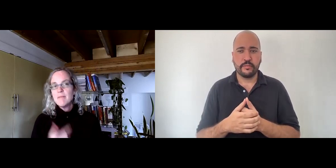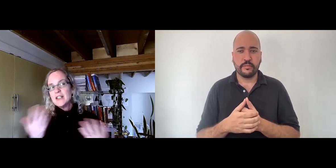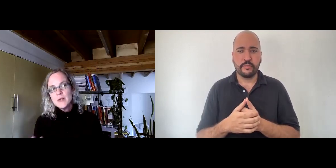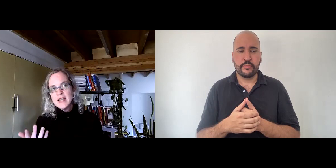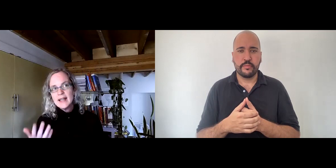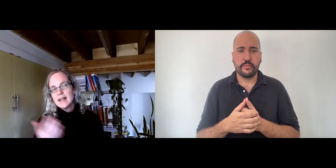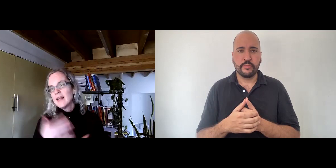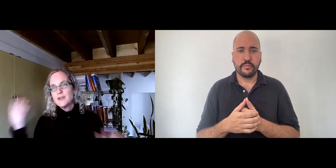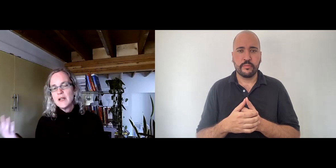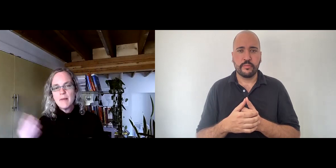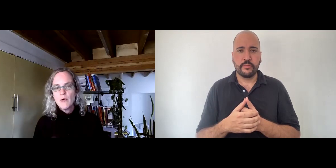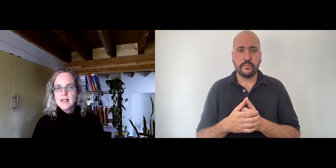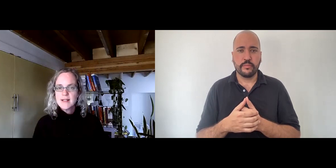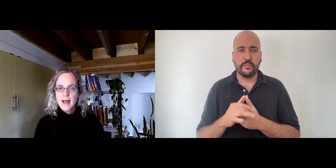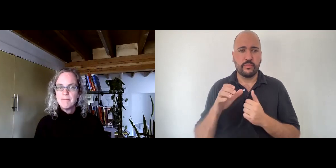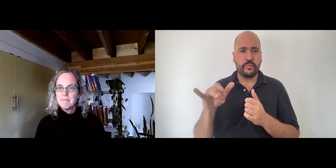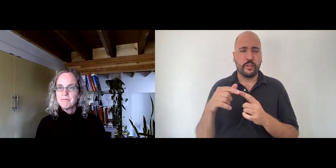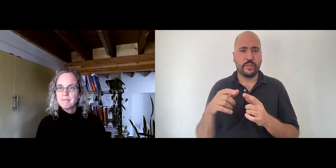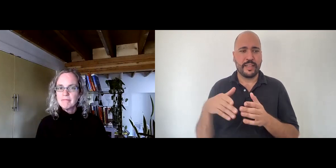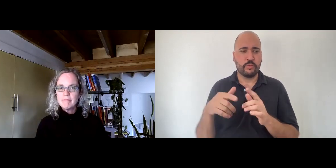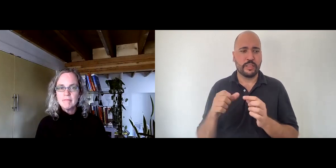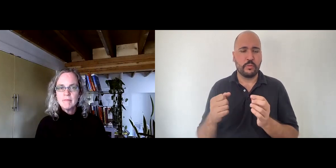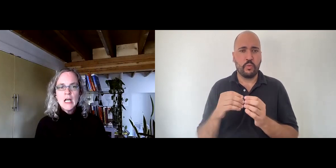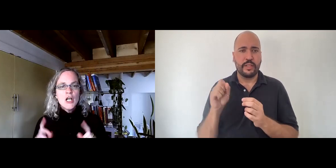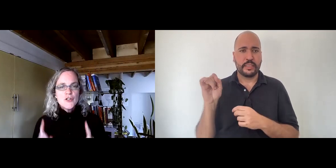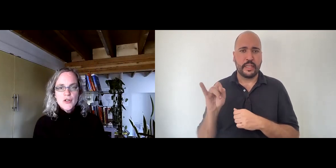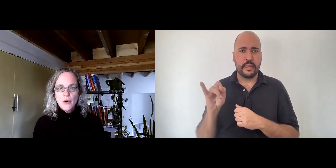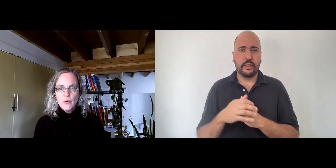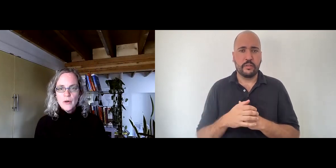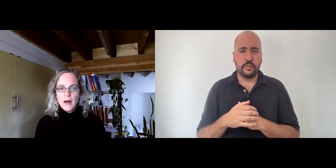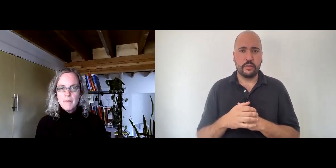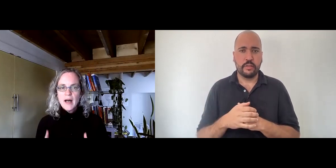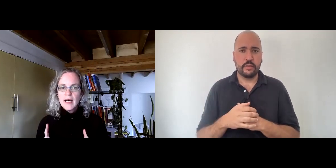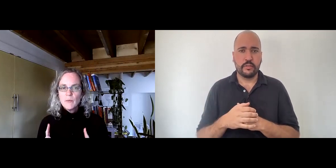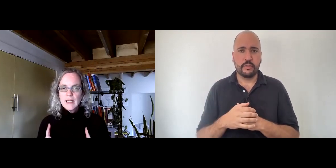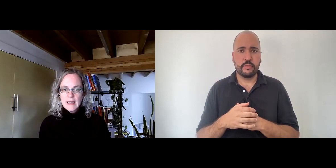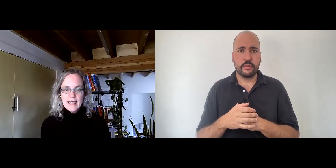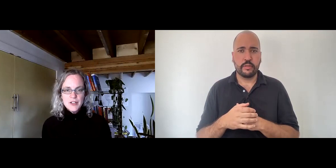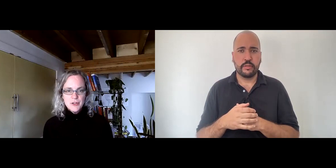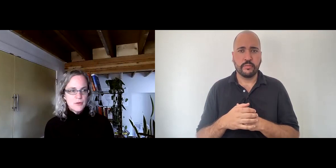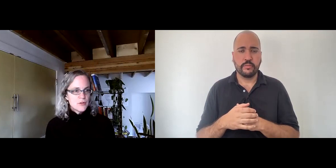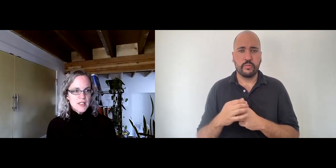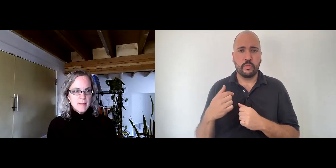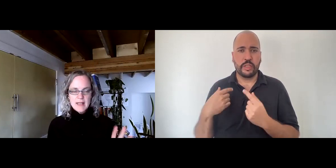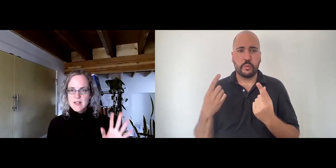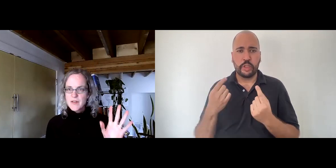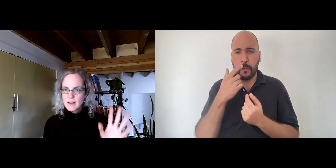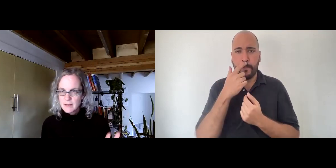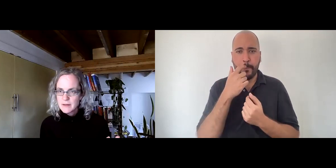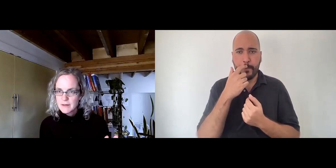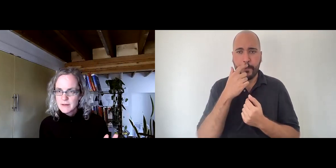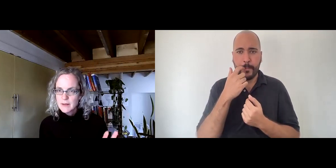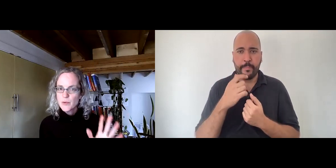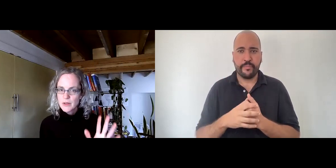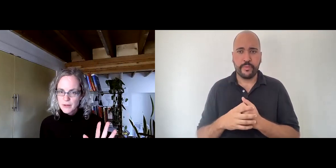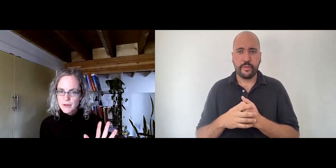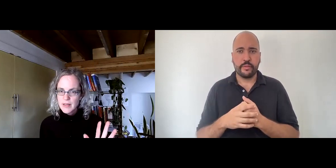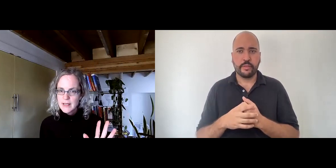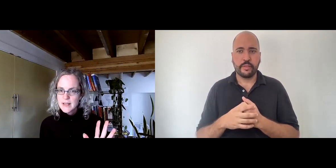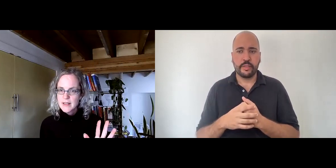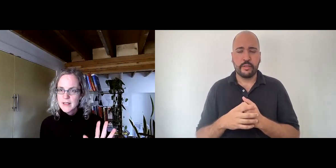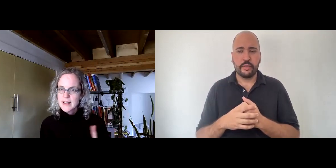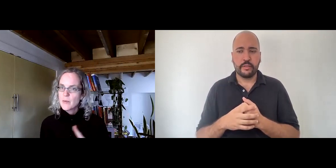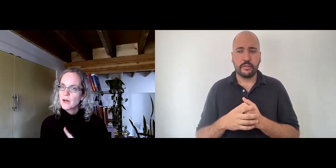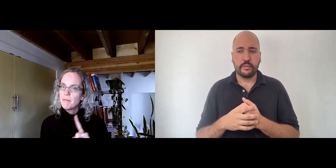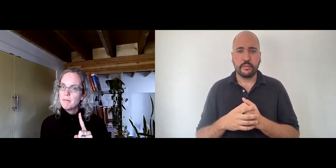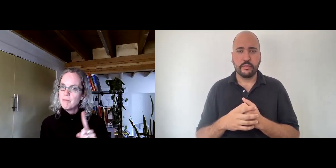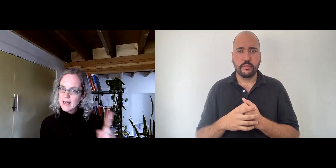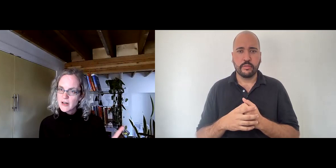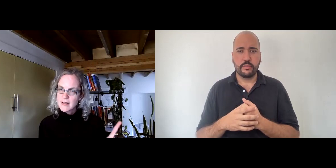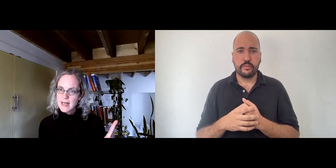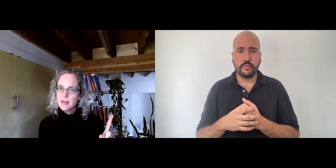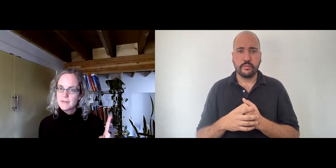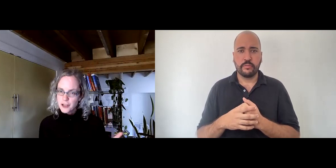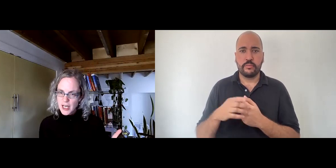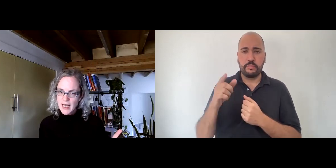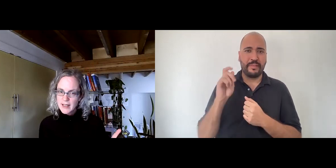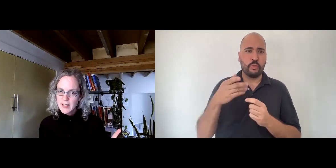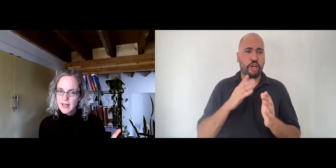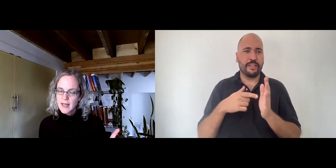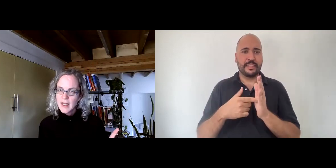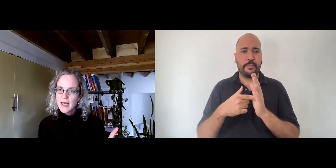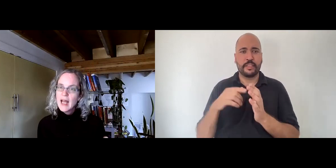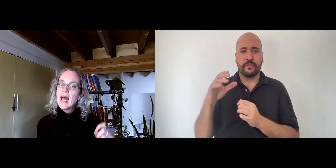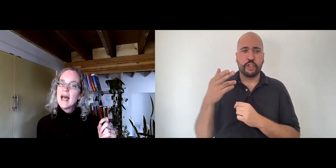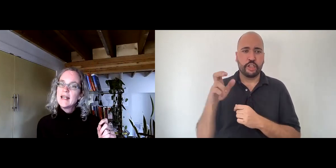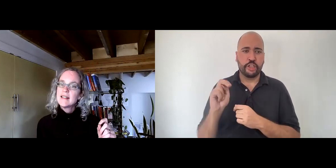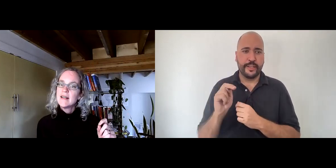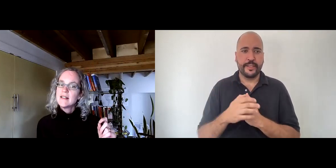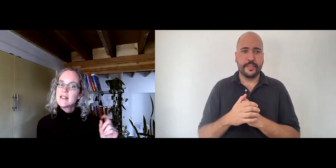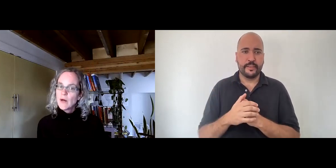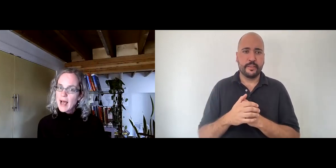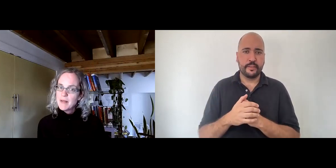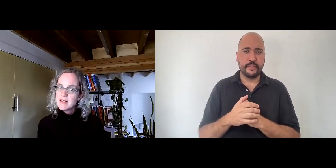So I what I'd like to do just to make this feel bit a more concrete is, I wanna go back to our example of Chen and see what happens to her SSI when she has $1,077 of NESE.